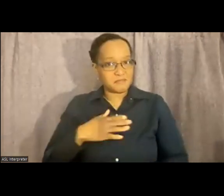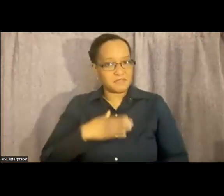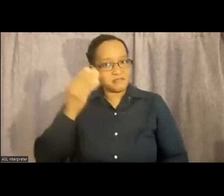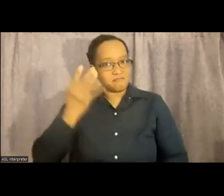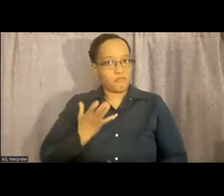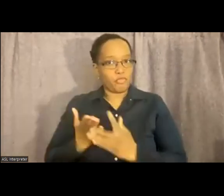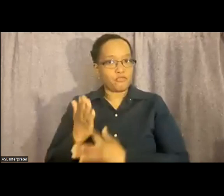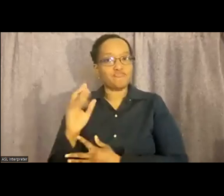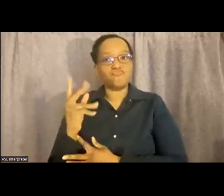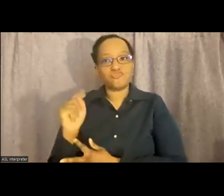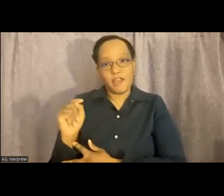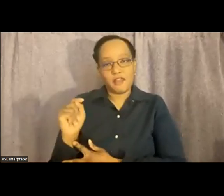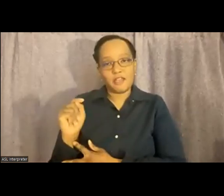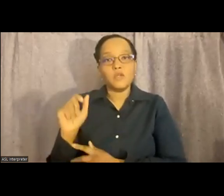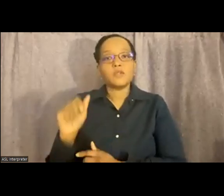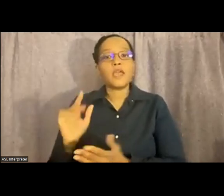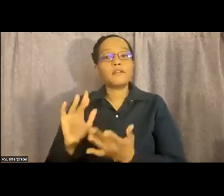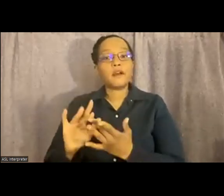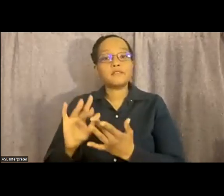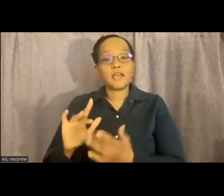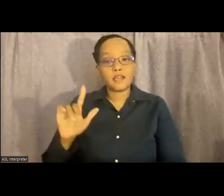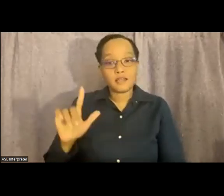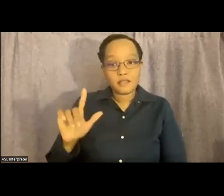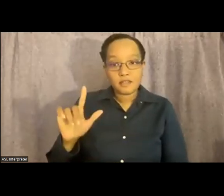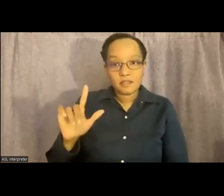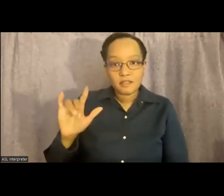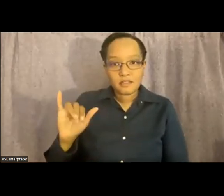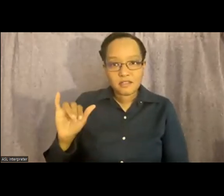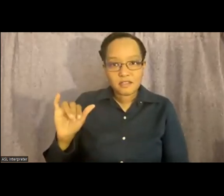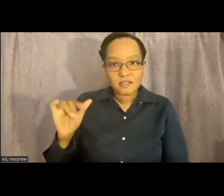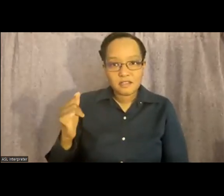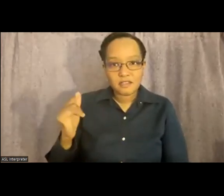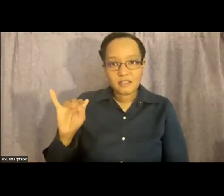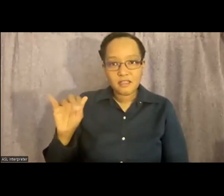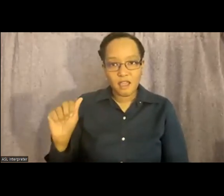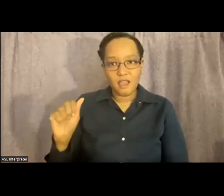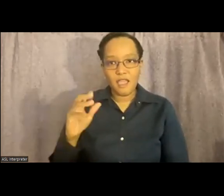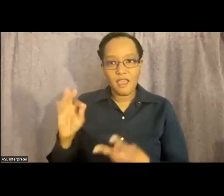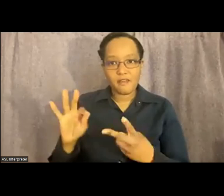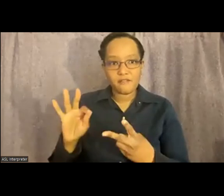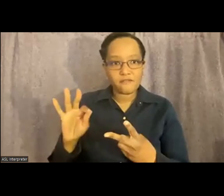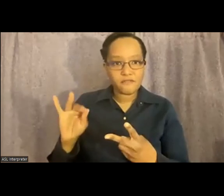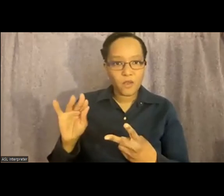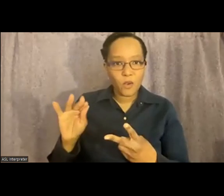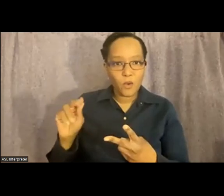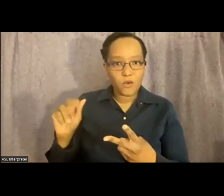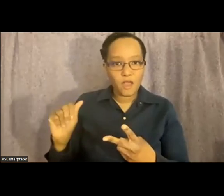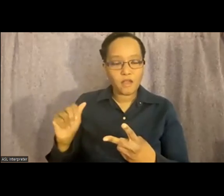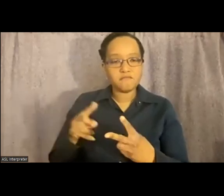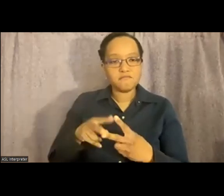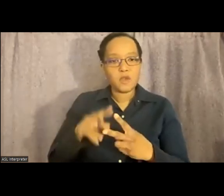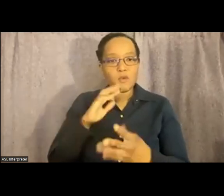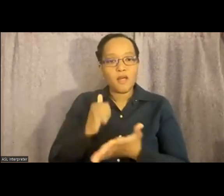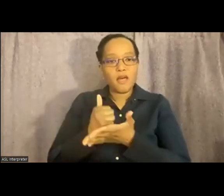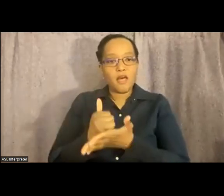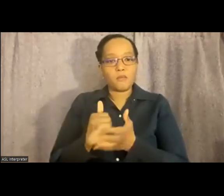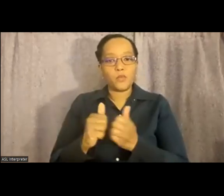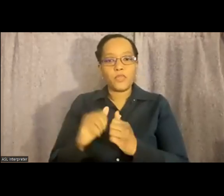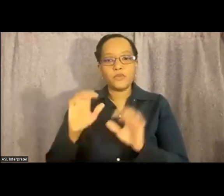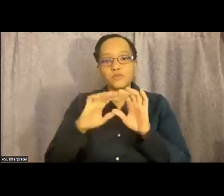You can reach out to Ligia Montano and Fiona will be helping with our zoom tech today . You